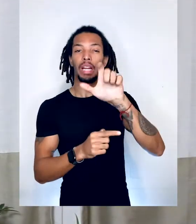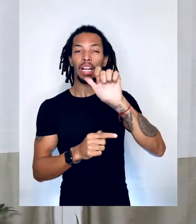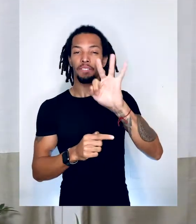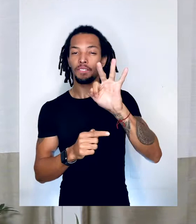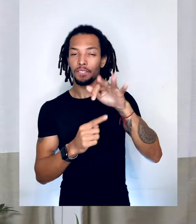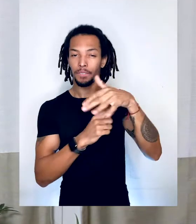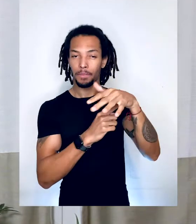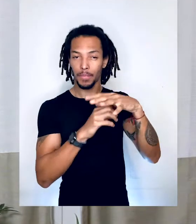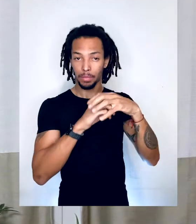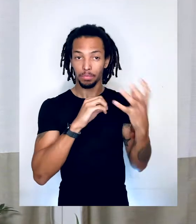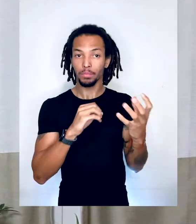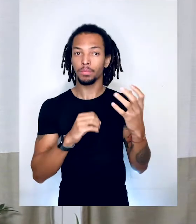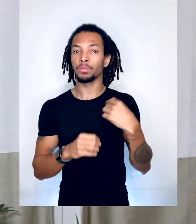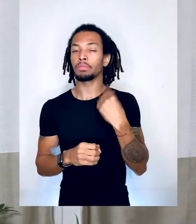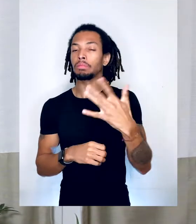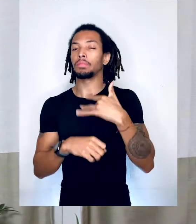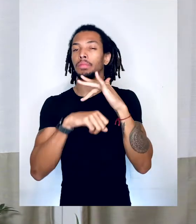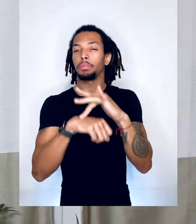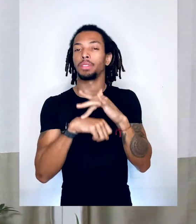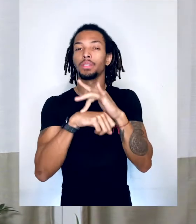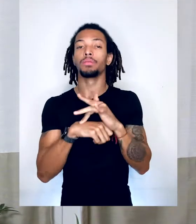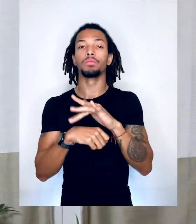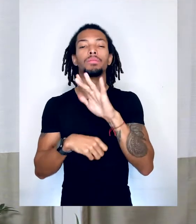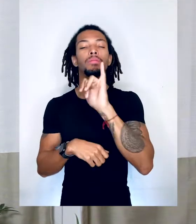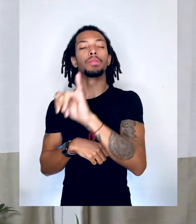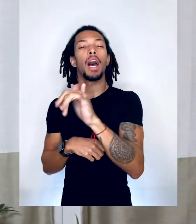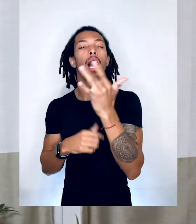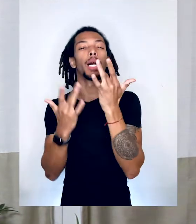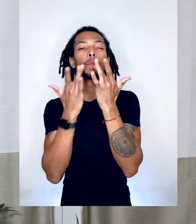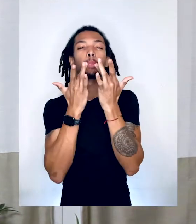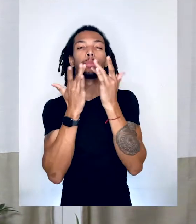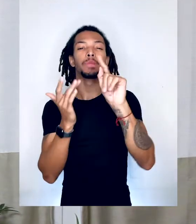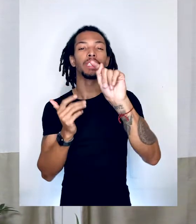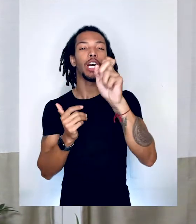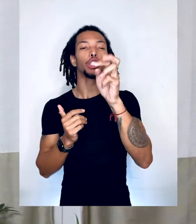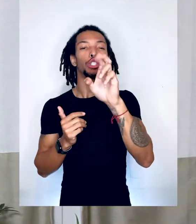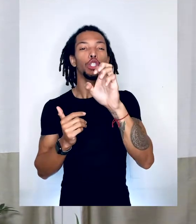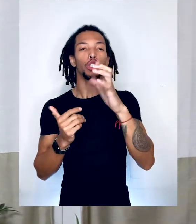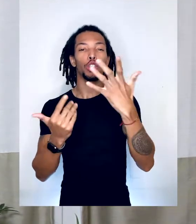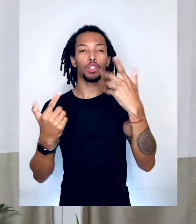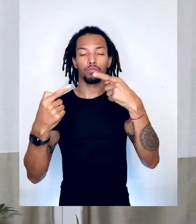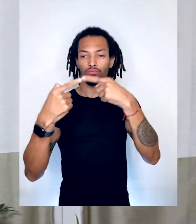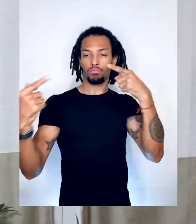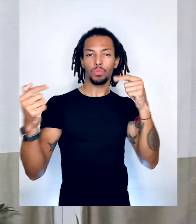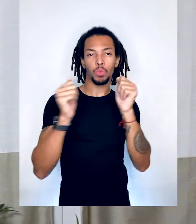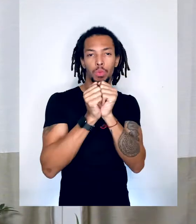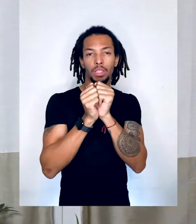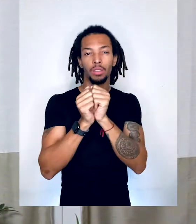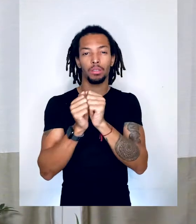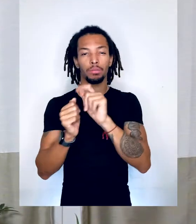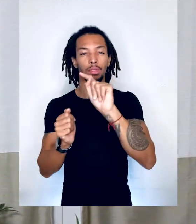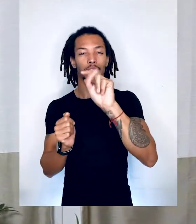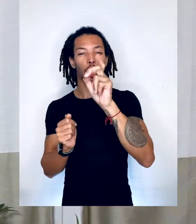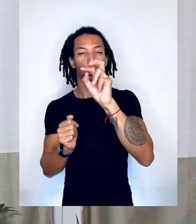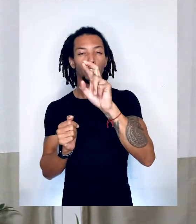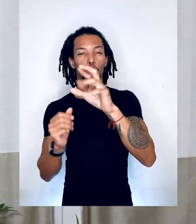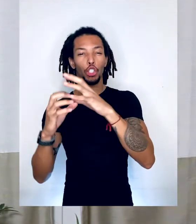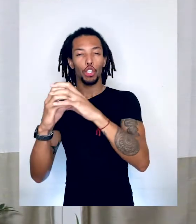I'm a little bit obsessed, but that texture in contrast with the really tender, larger pieces of